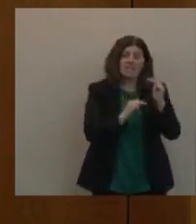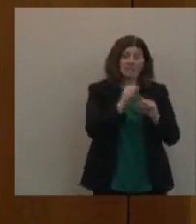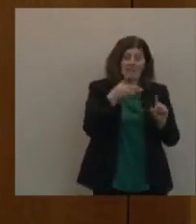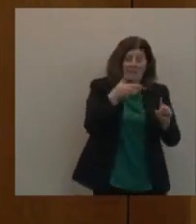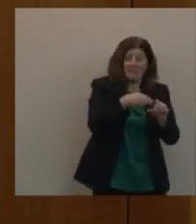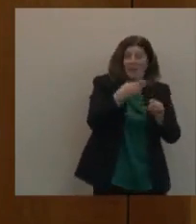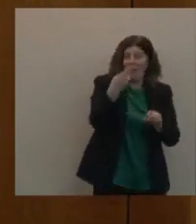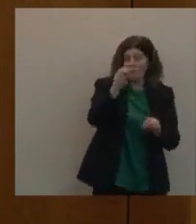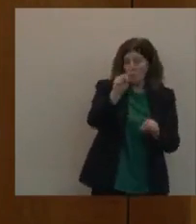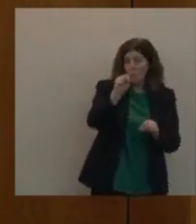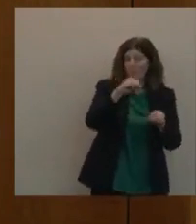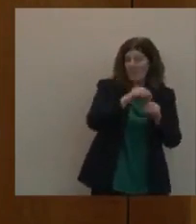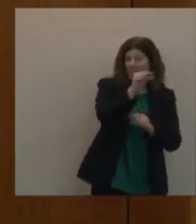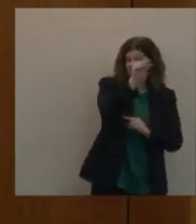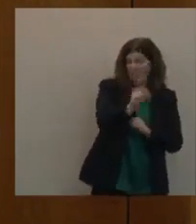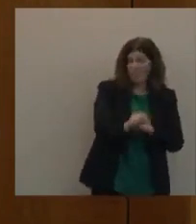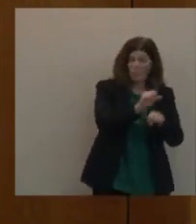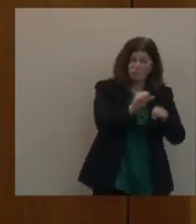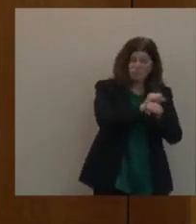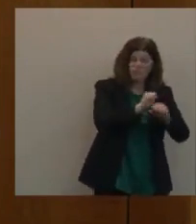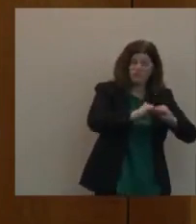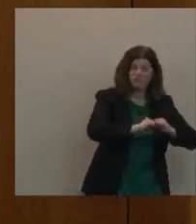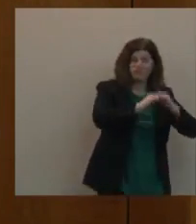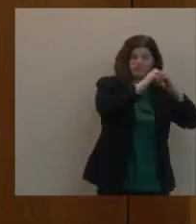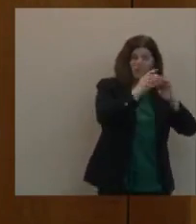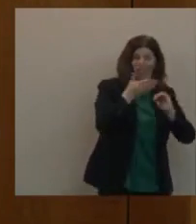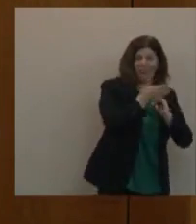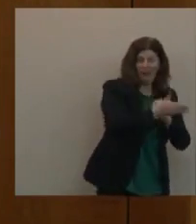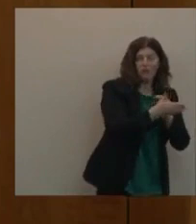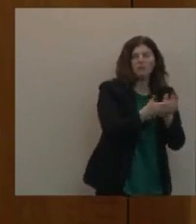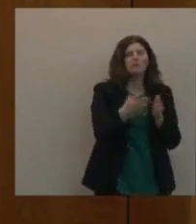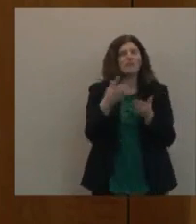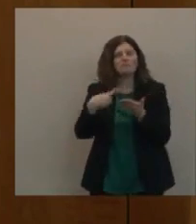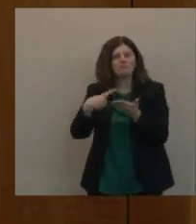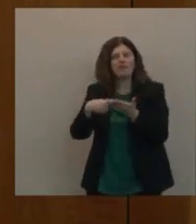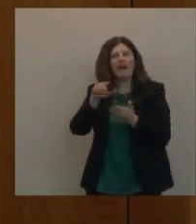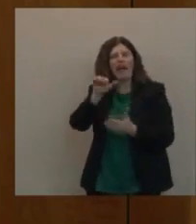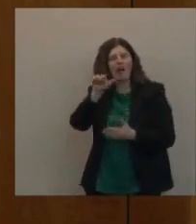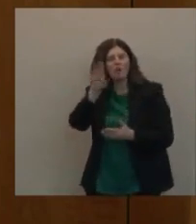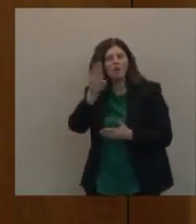FARMINGTON, BUILDING A 50 BED FACILITY AND A HIGH SCHOOL GYM IN GALLUP.